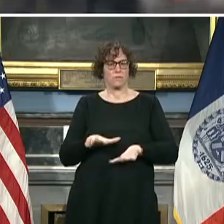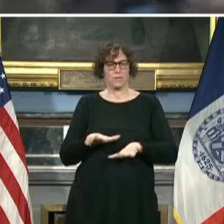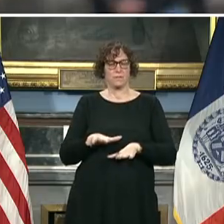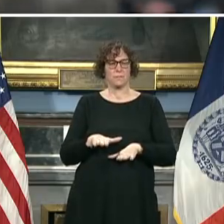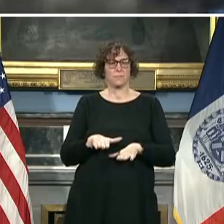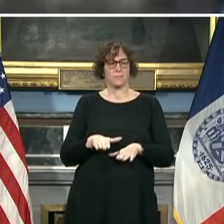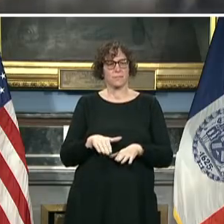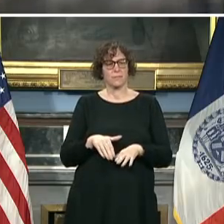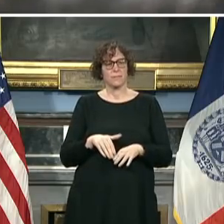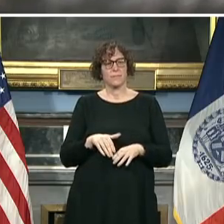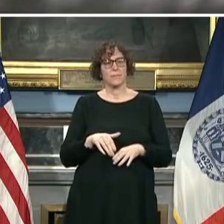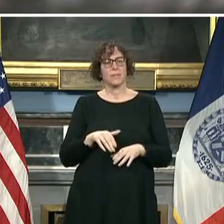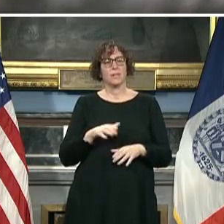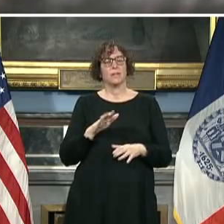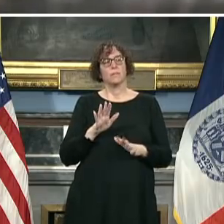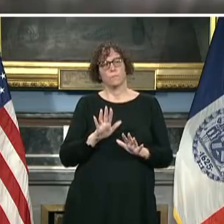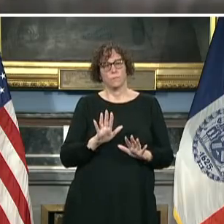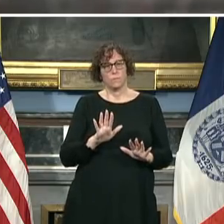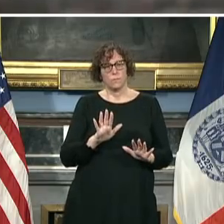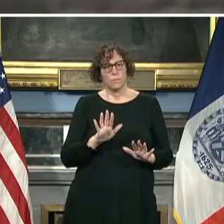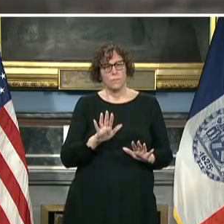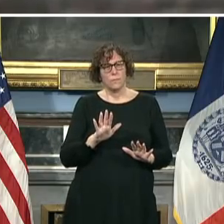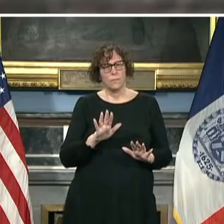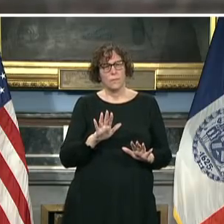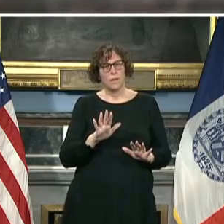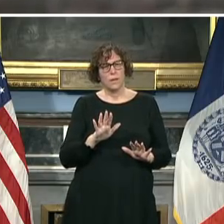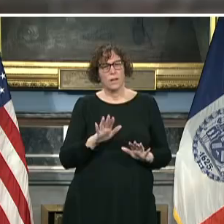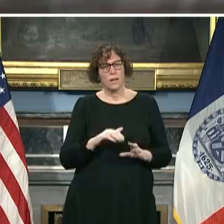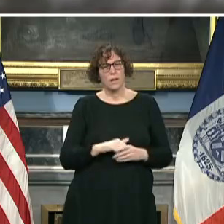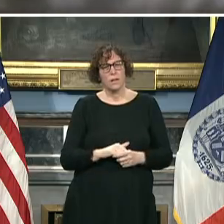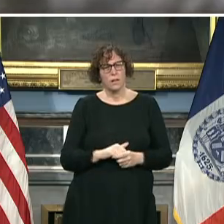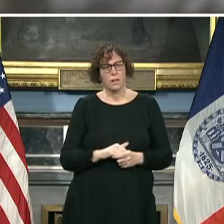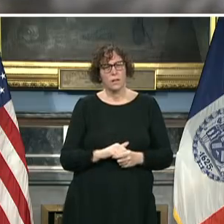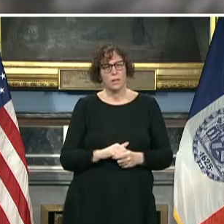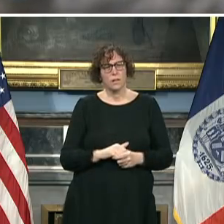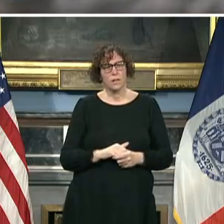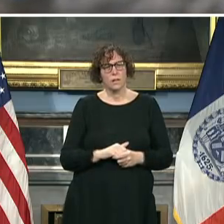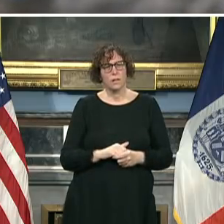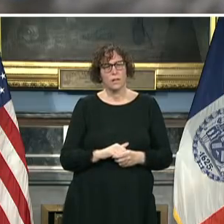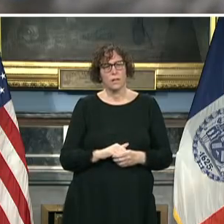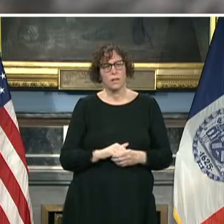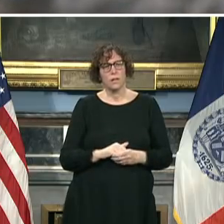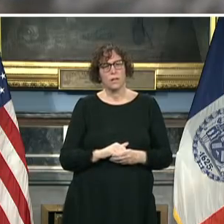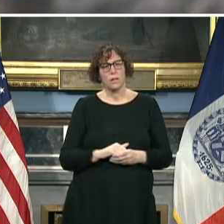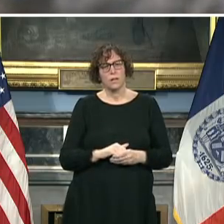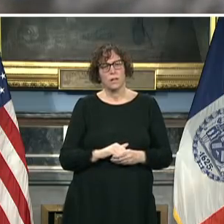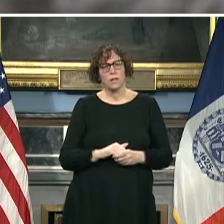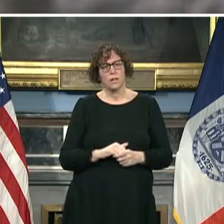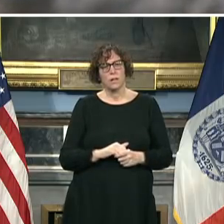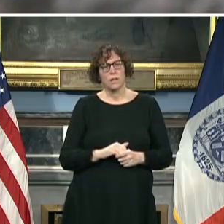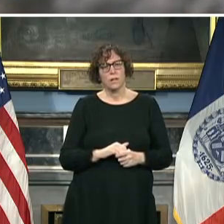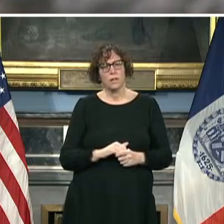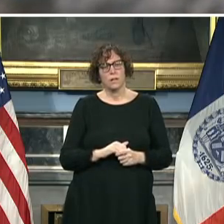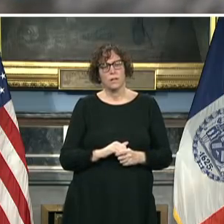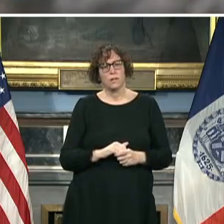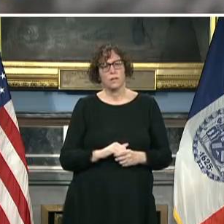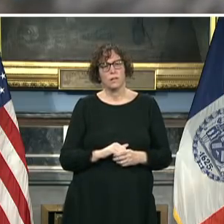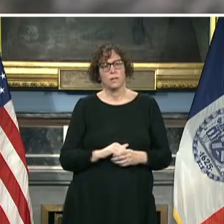QUESTIO ]N